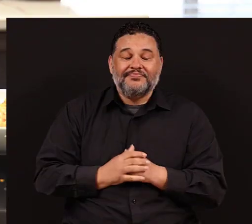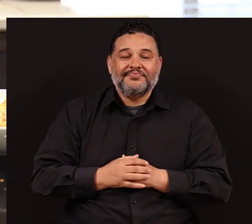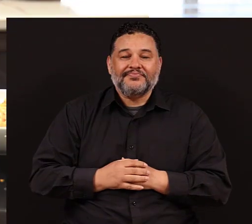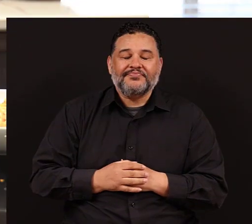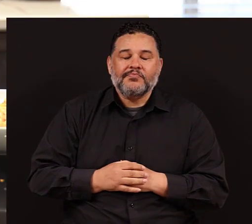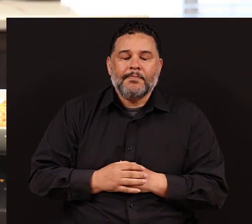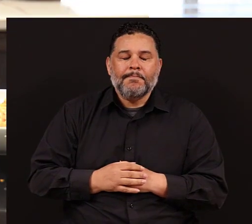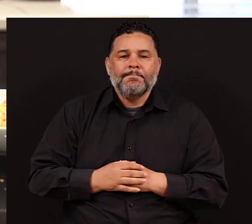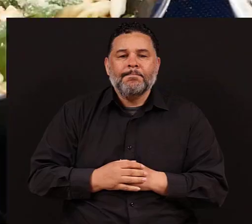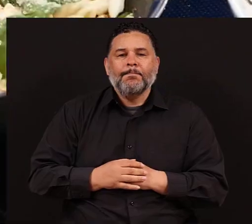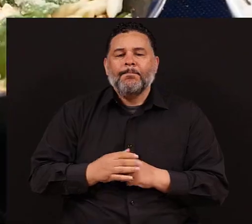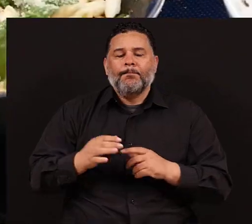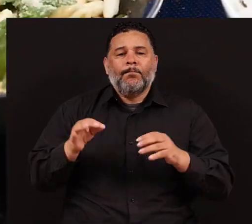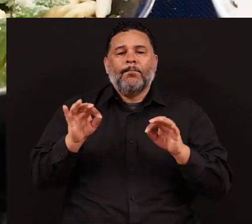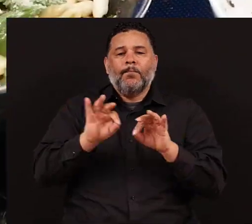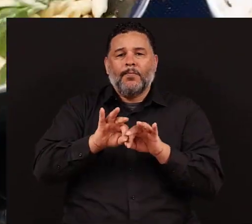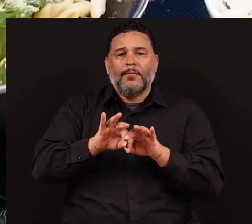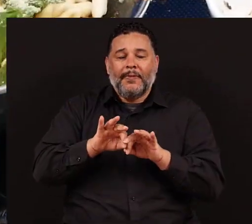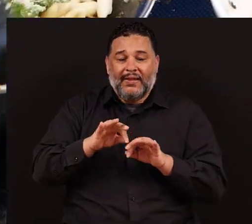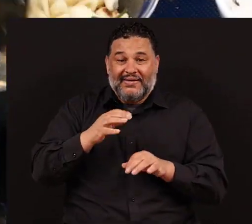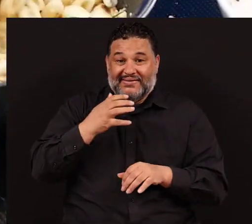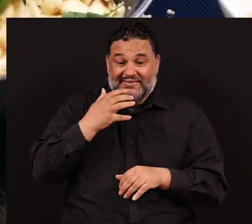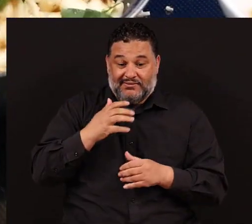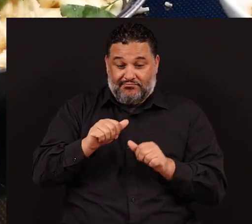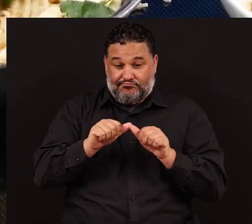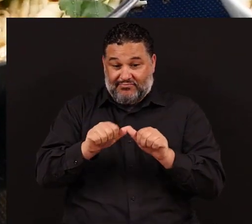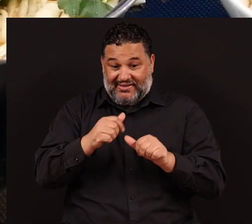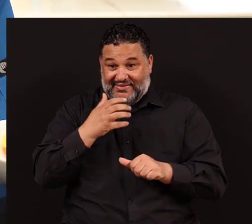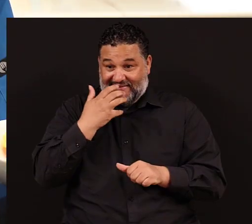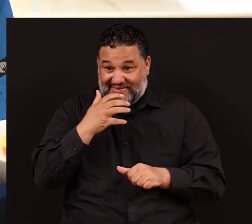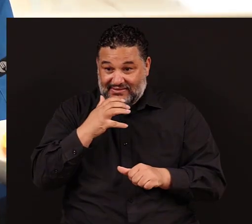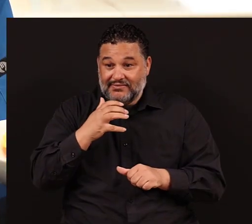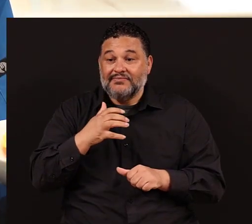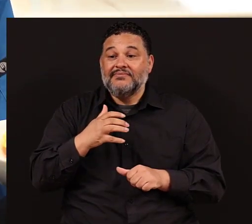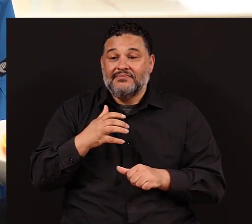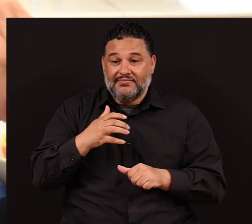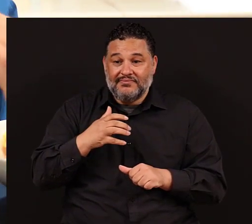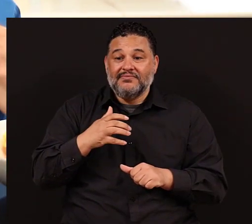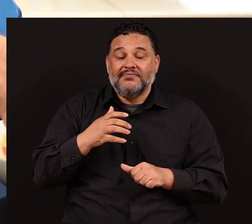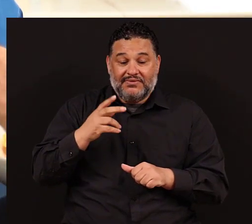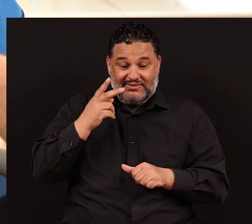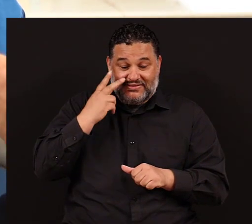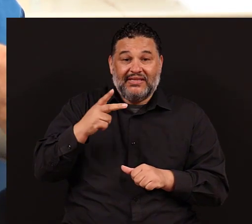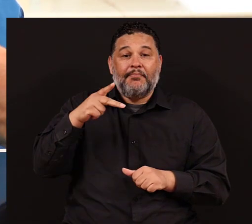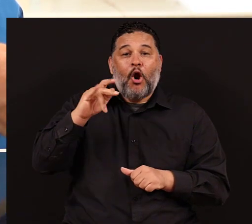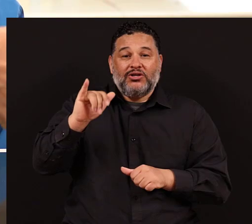You wanna heat this up until you see the parsley leaves kind of wilting. Once they start to wilt, then you can take your bowl of shrimp,